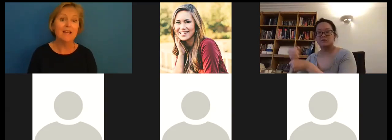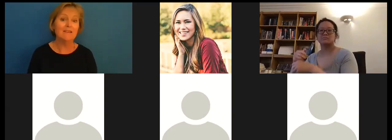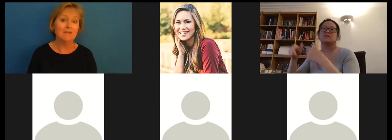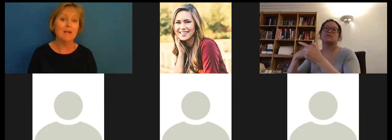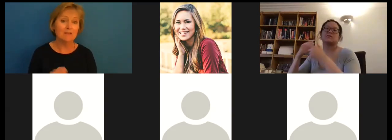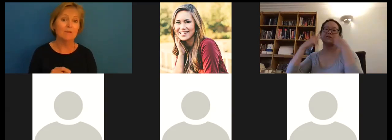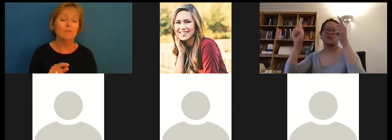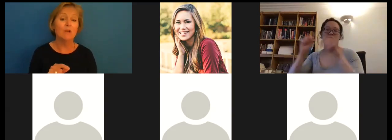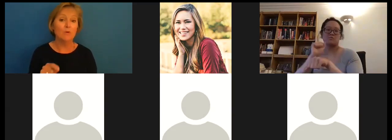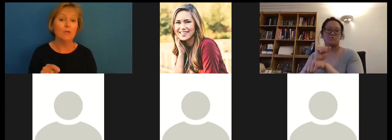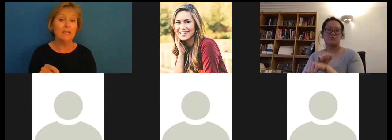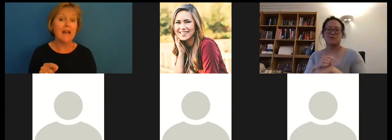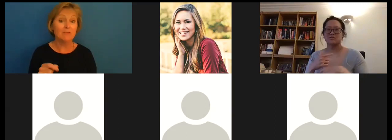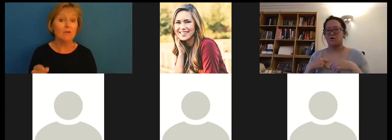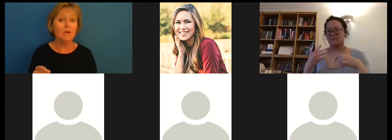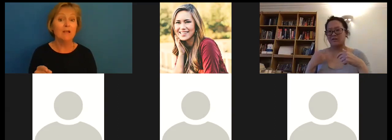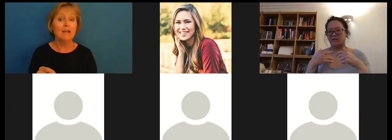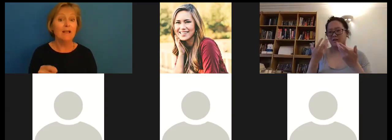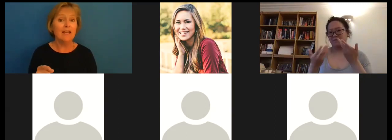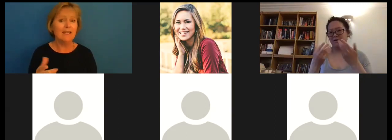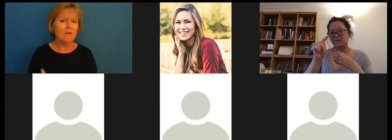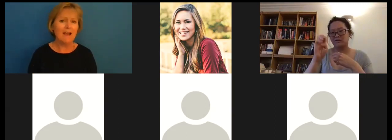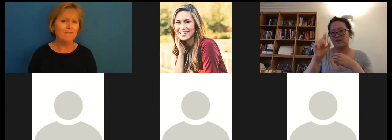and scan it again and send it out. And then my husband printed it out.